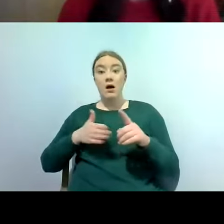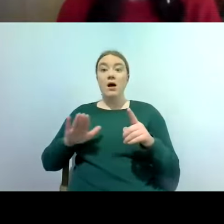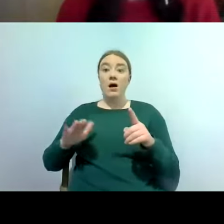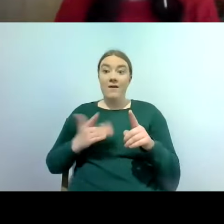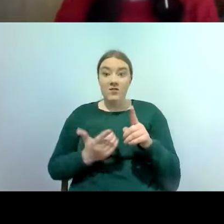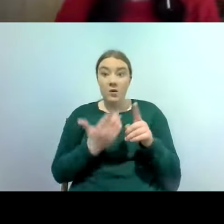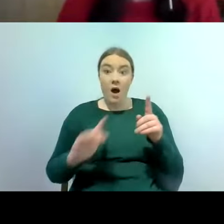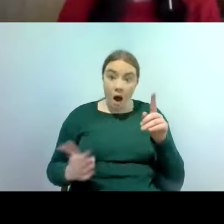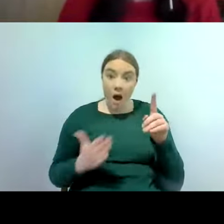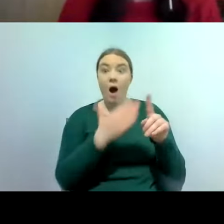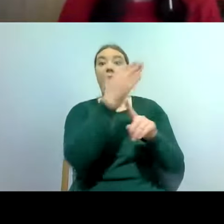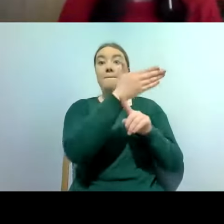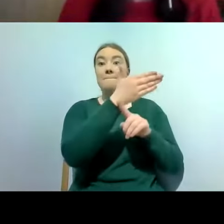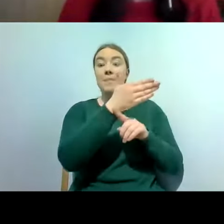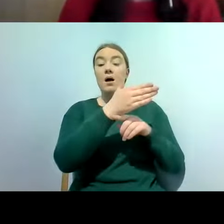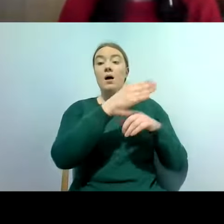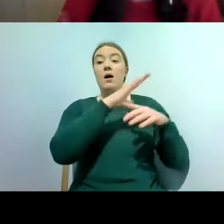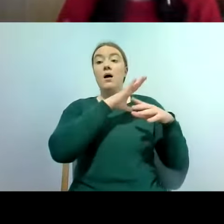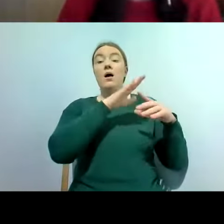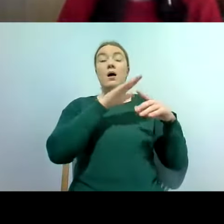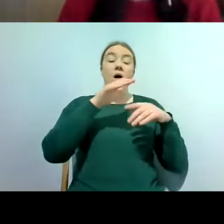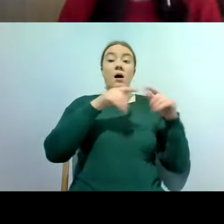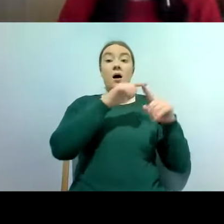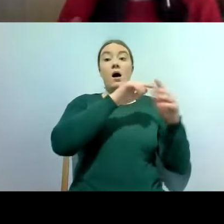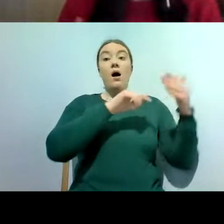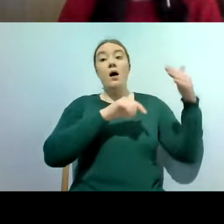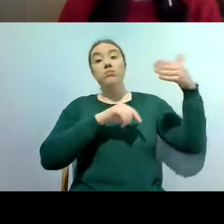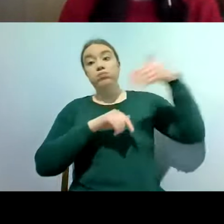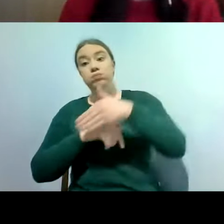until it eventually descended down through what we call the mill leaked